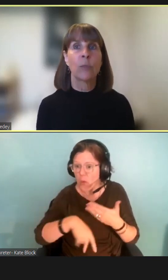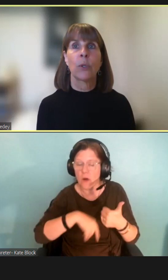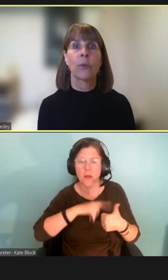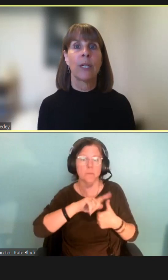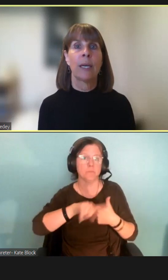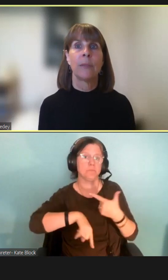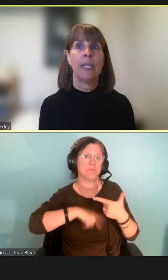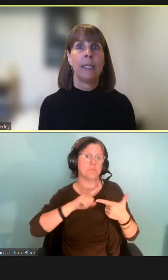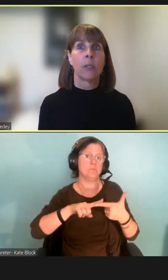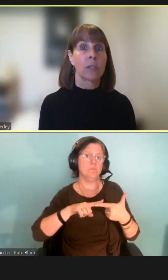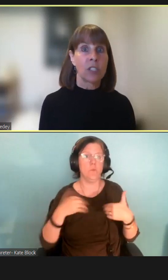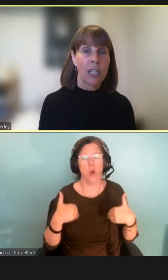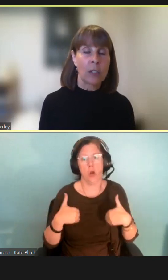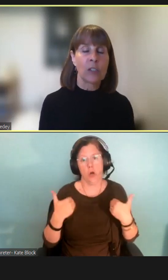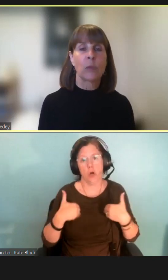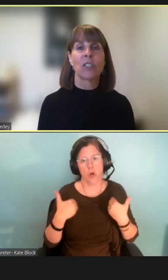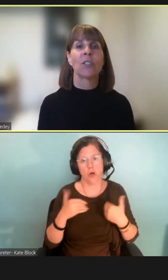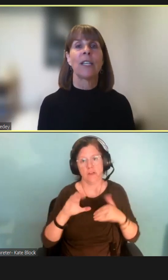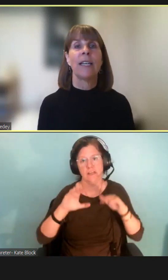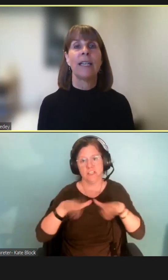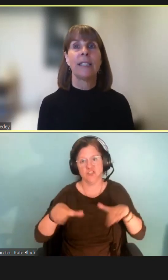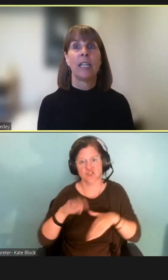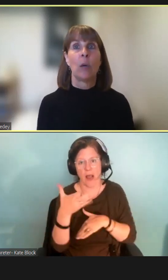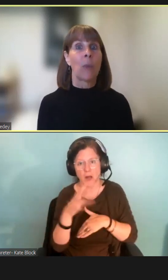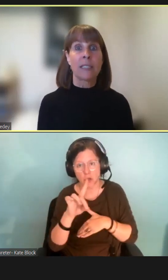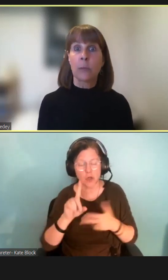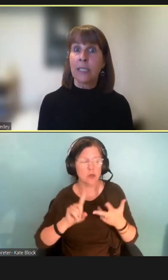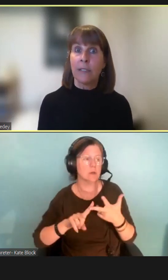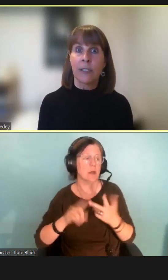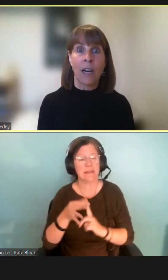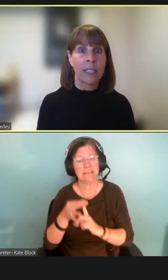Program Early Childhood special ed possibly even